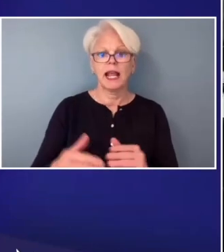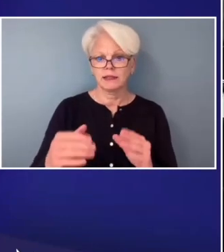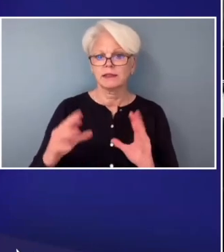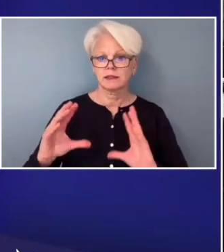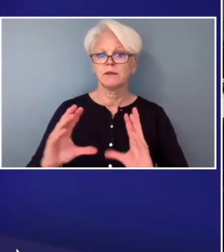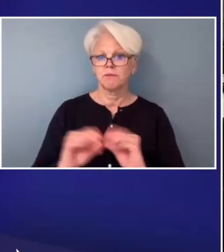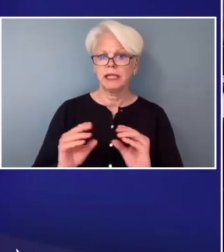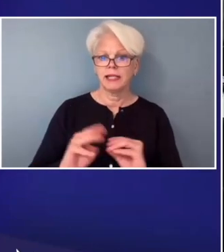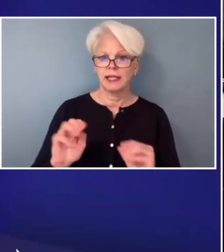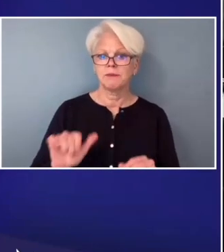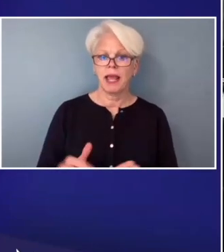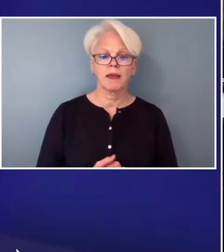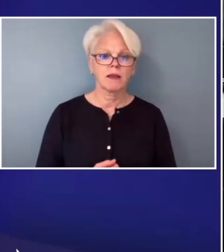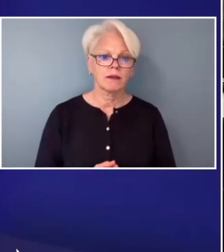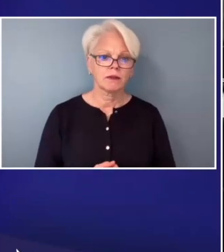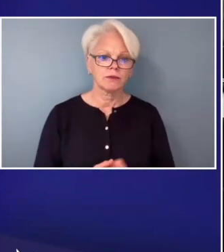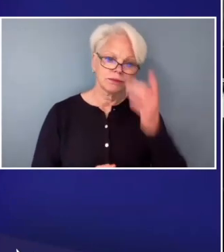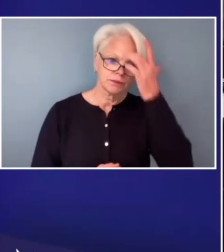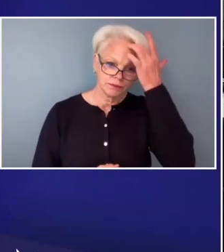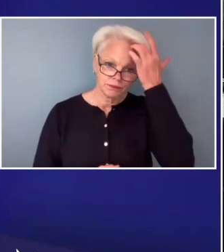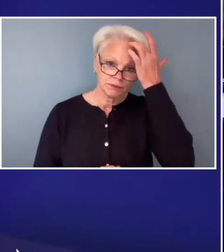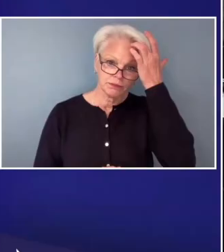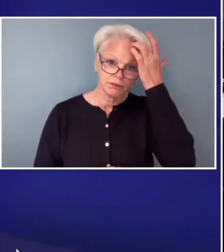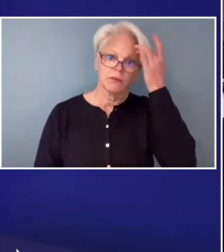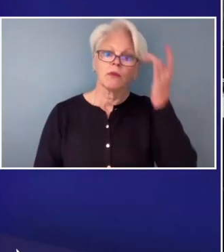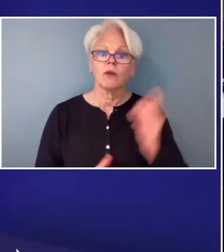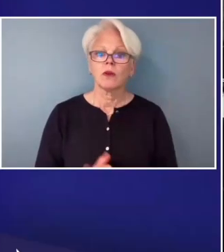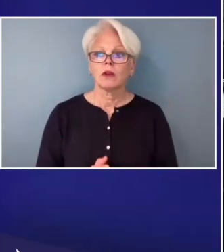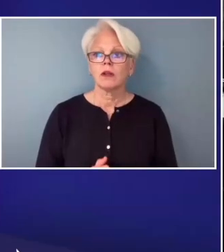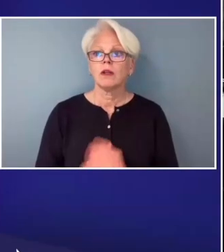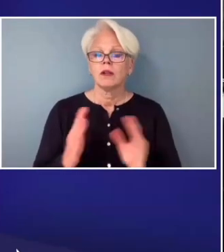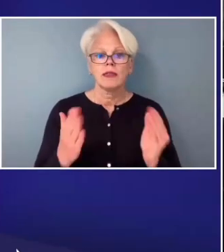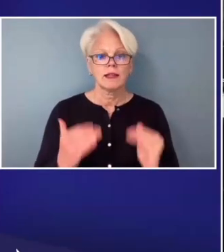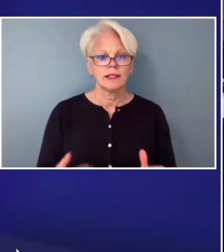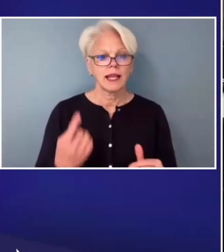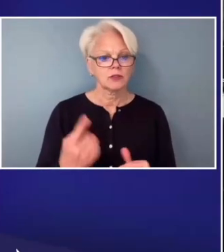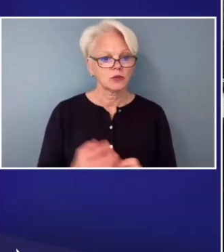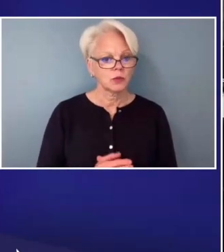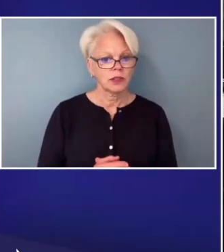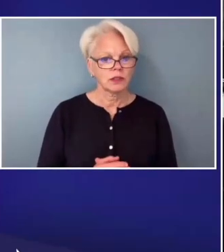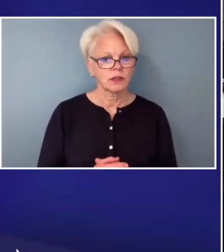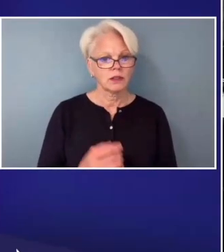Um, The next one was, um, from Michael McComis on